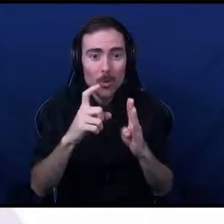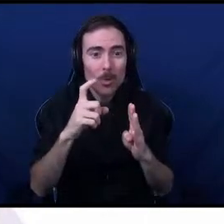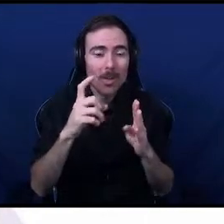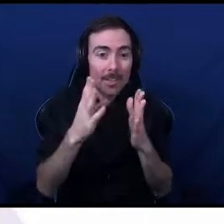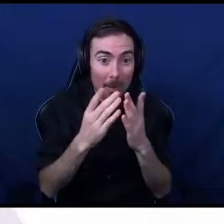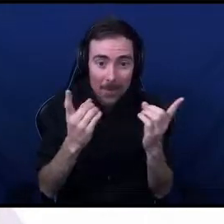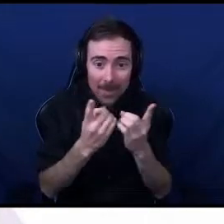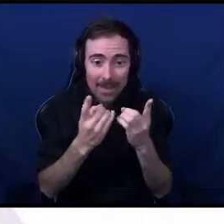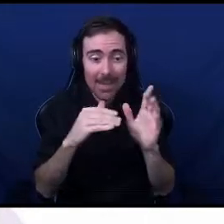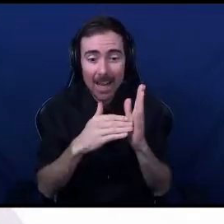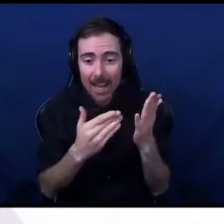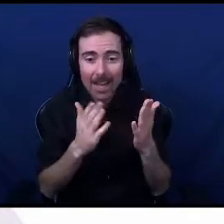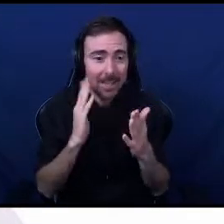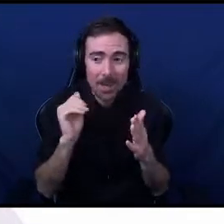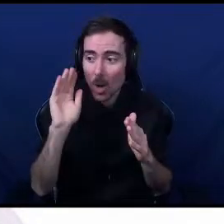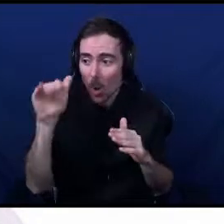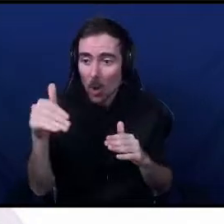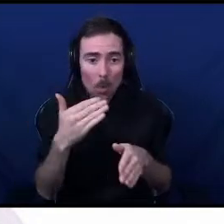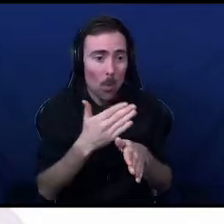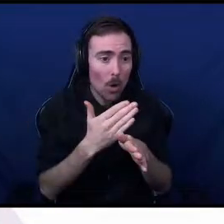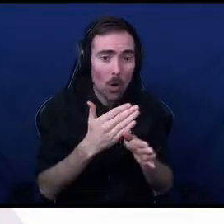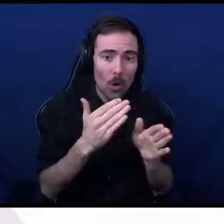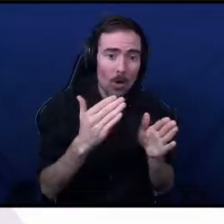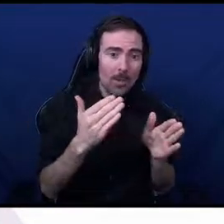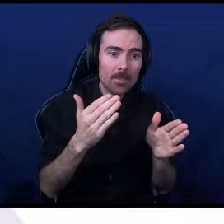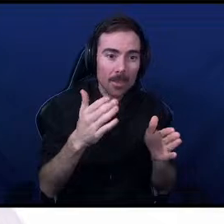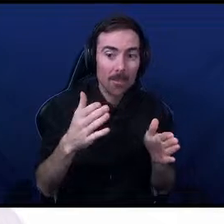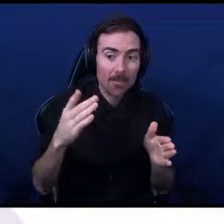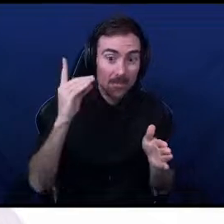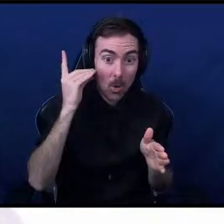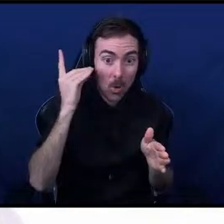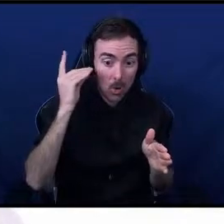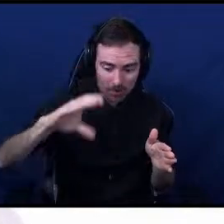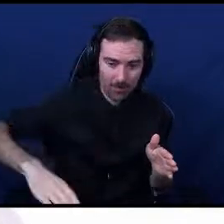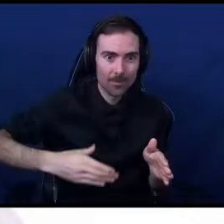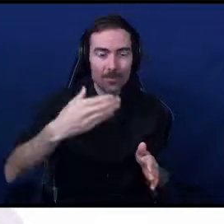workplace listening to this, I want you actually to pull out your phone, I want you to pull out your phone, and I want you